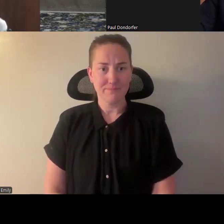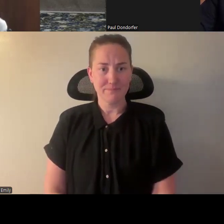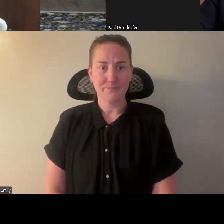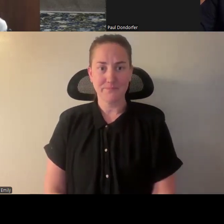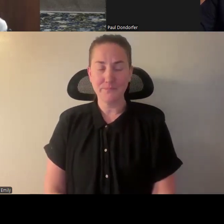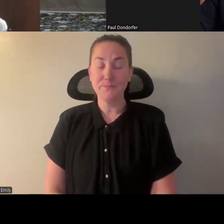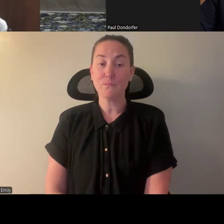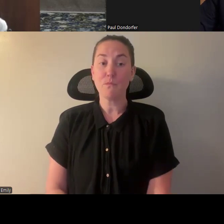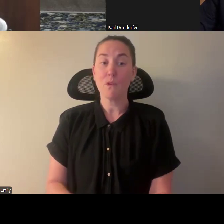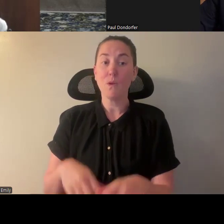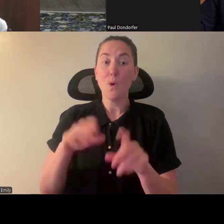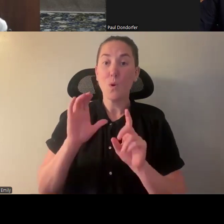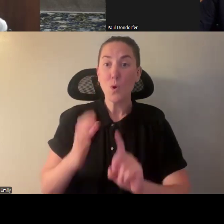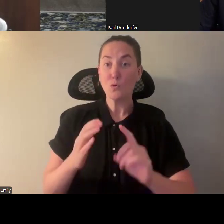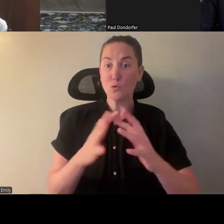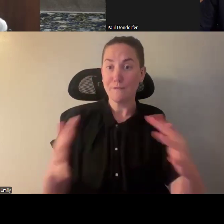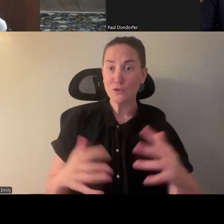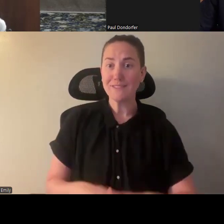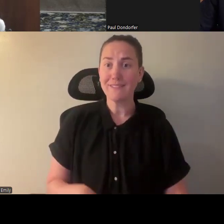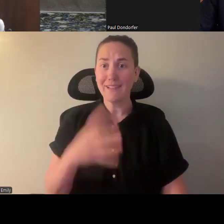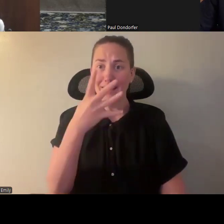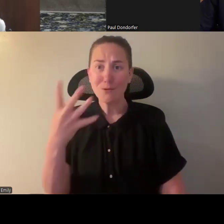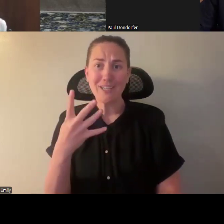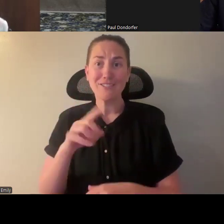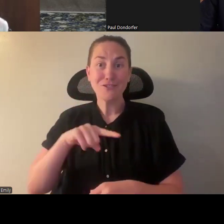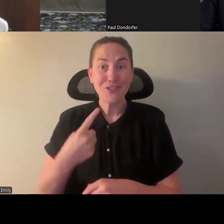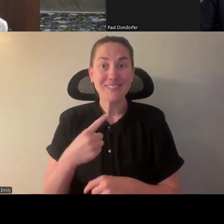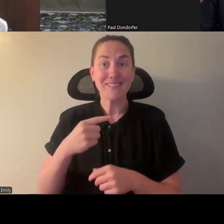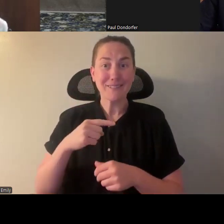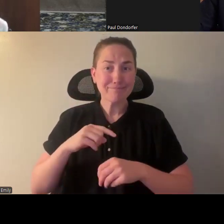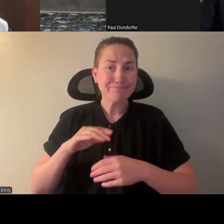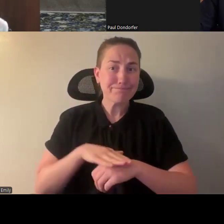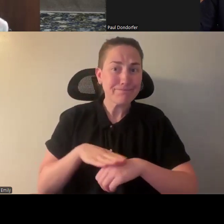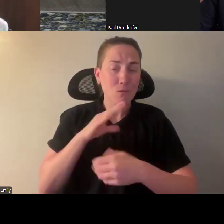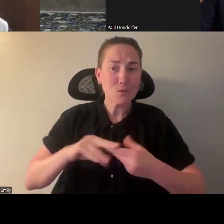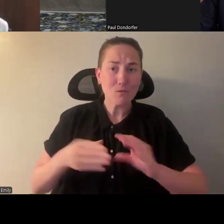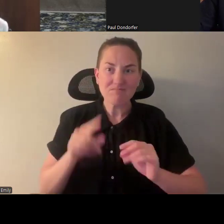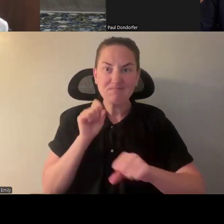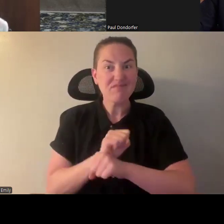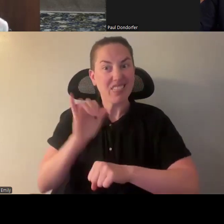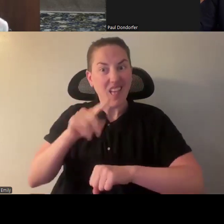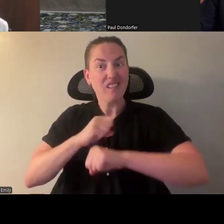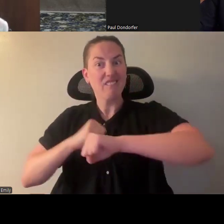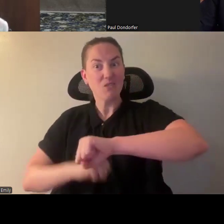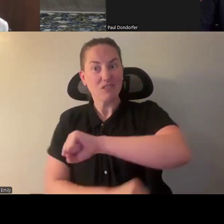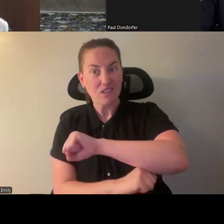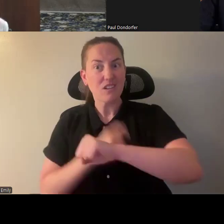immigration aren't just part of the story They are the foundation of our progress together